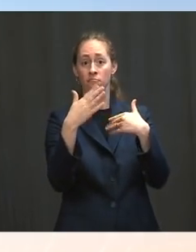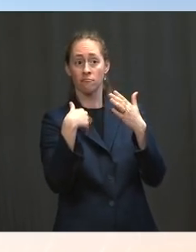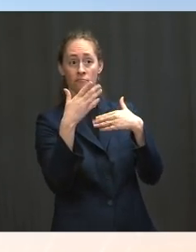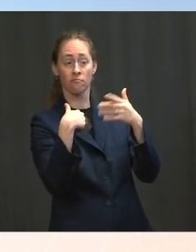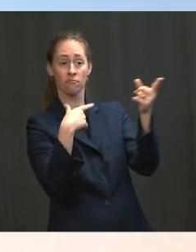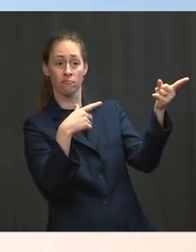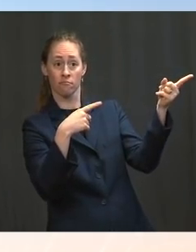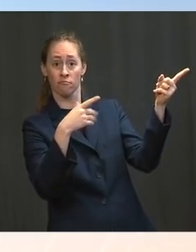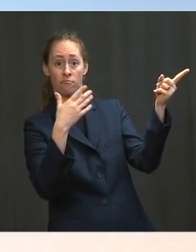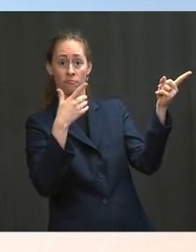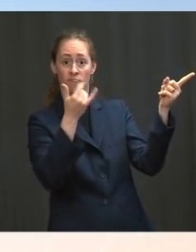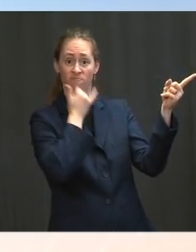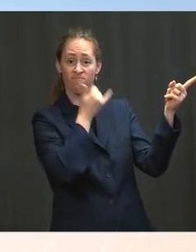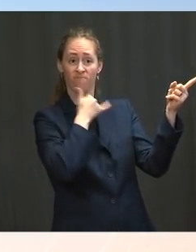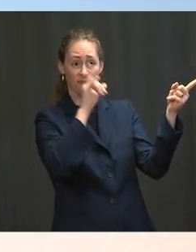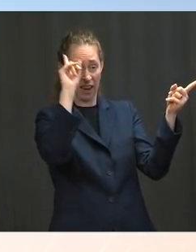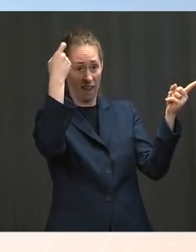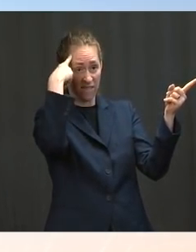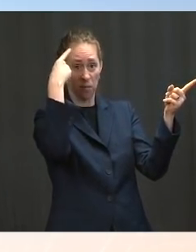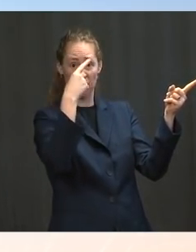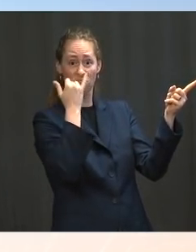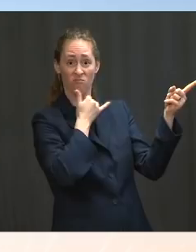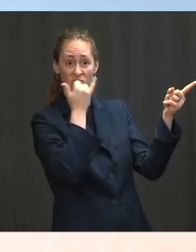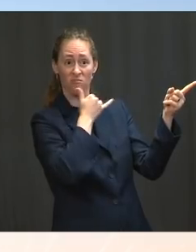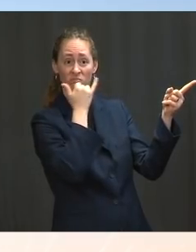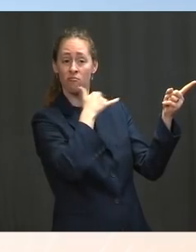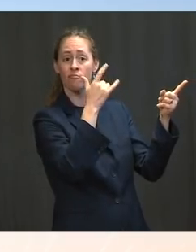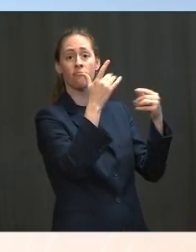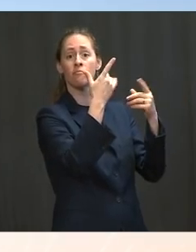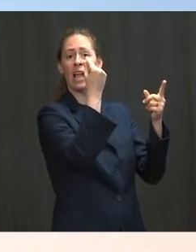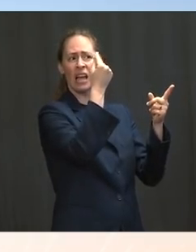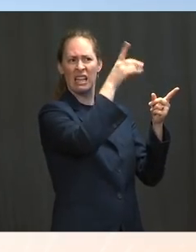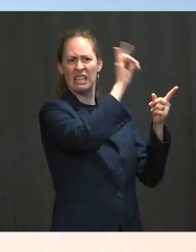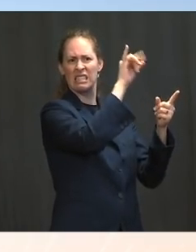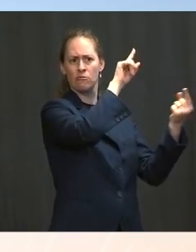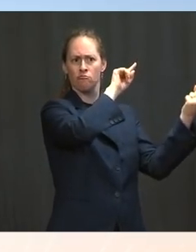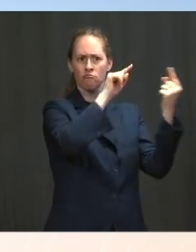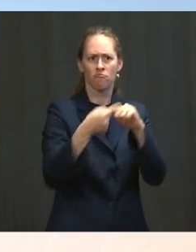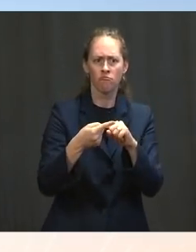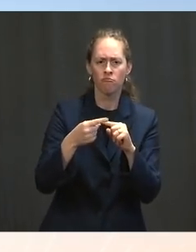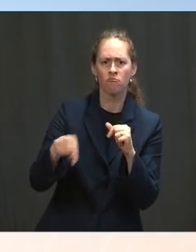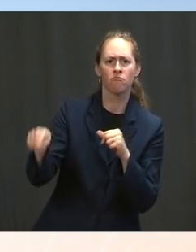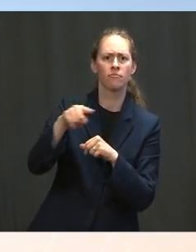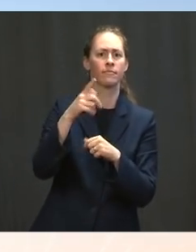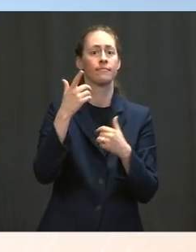against the United States or entities -- private-sector entities in the United States, even as --